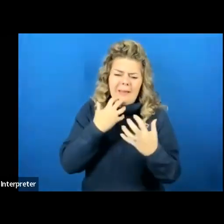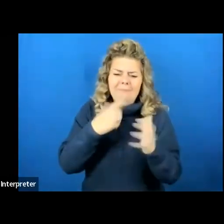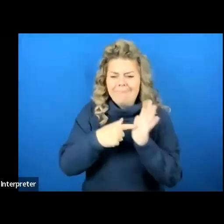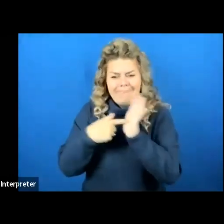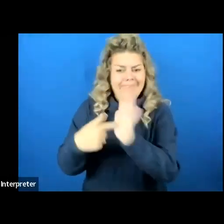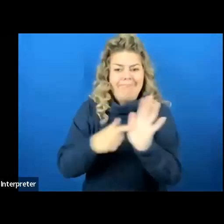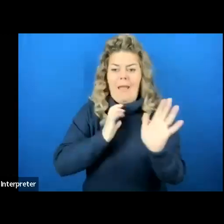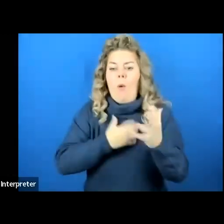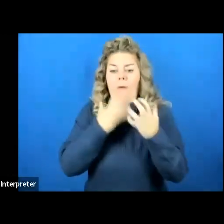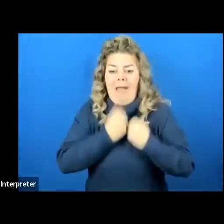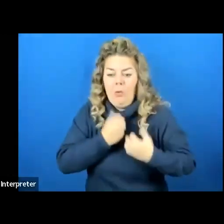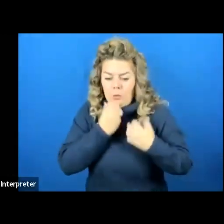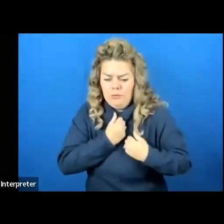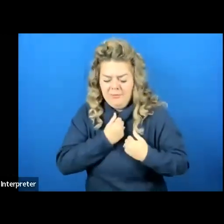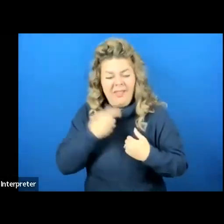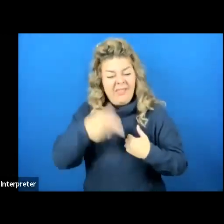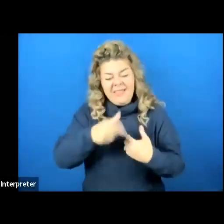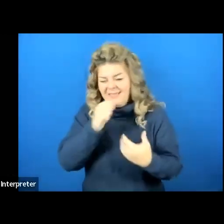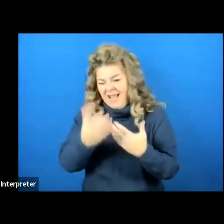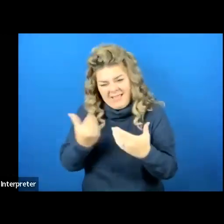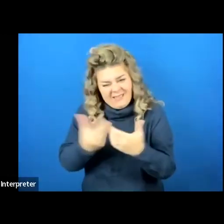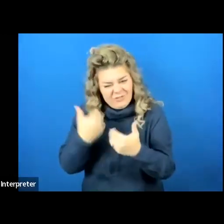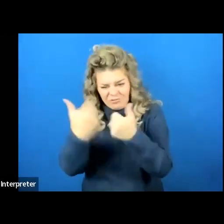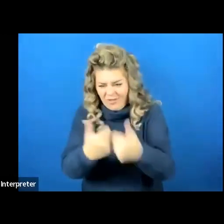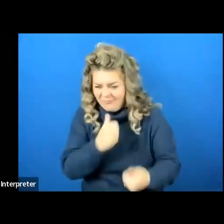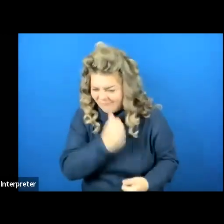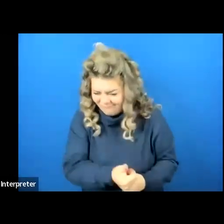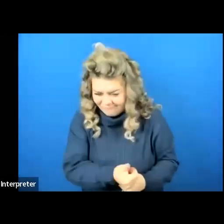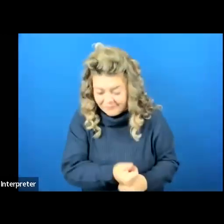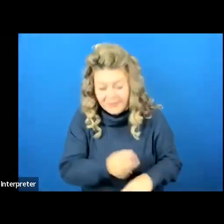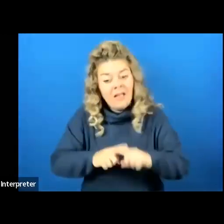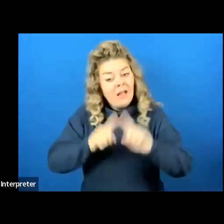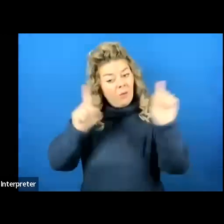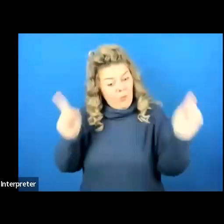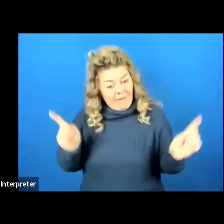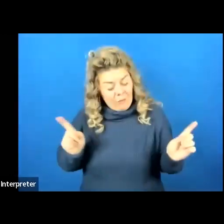This is no easy challenge. However, as a community of leaders